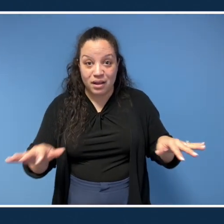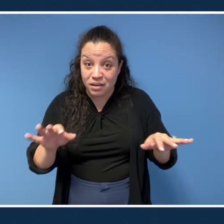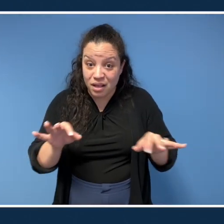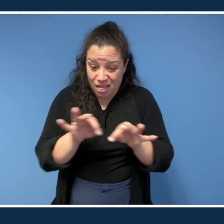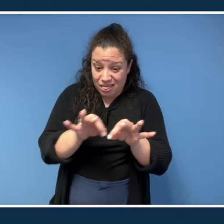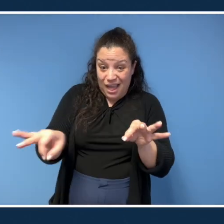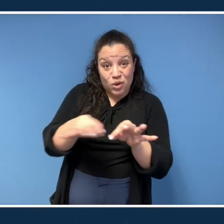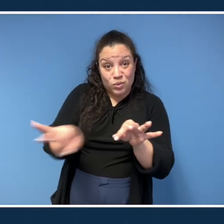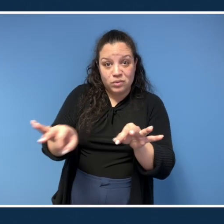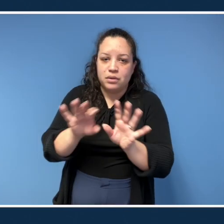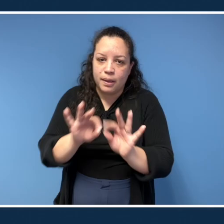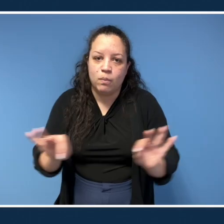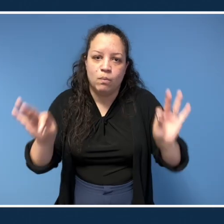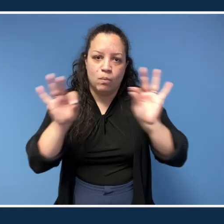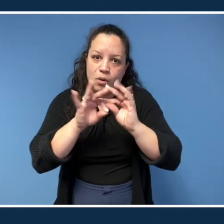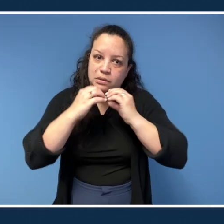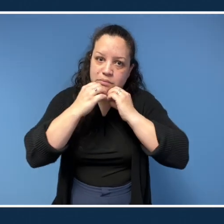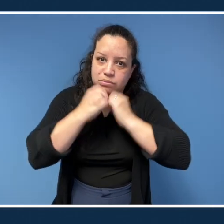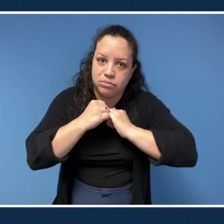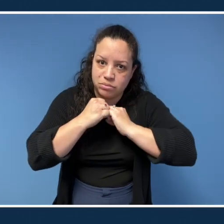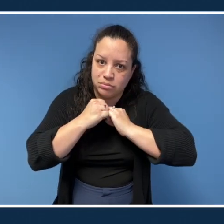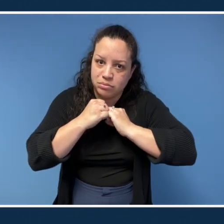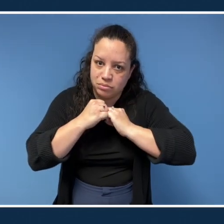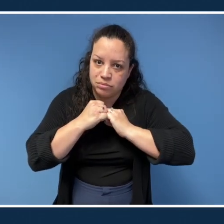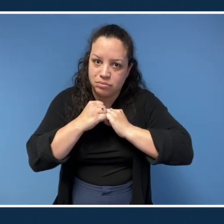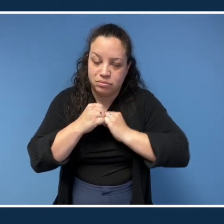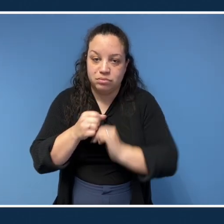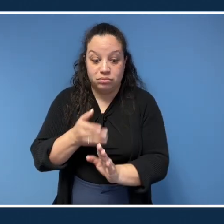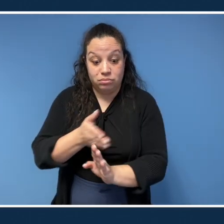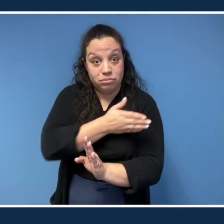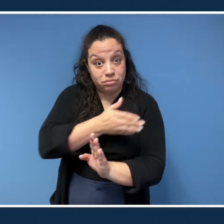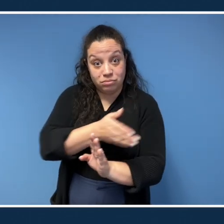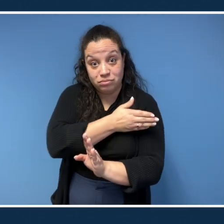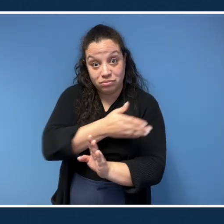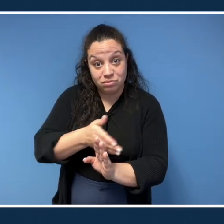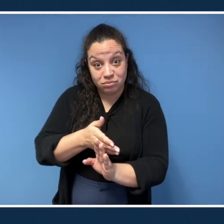right? And then one of those things that I will say is that the language before was, you know, DE&